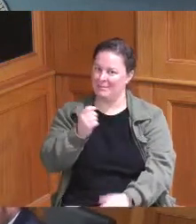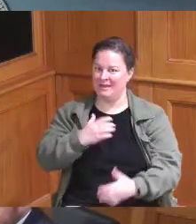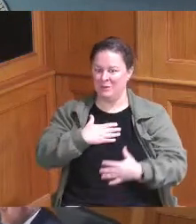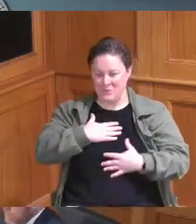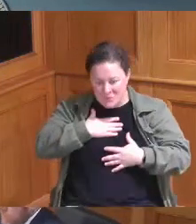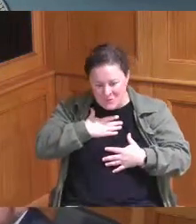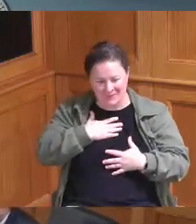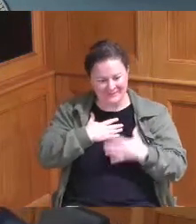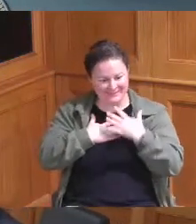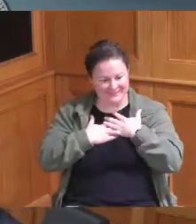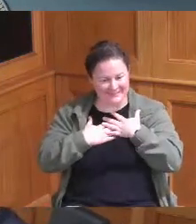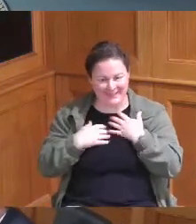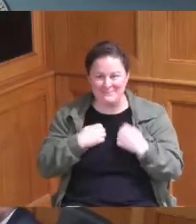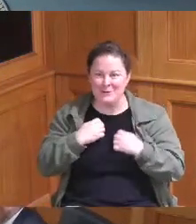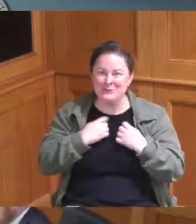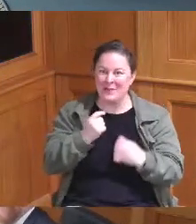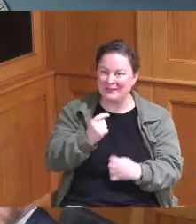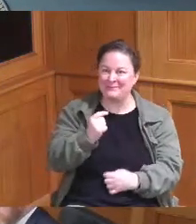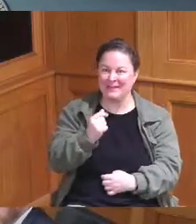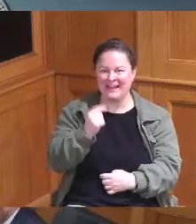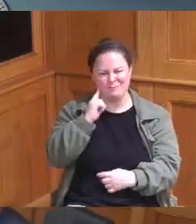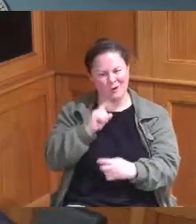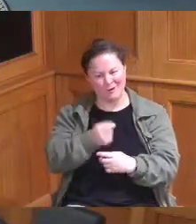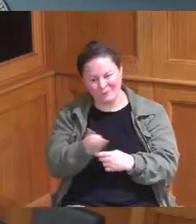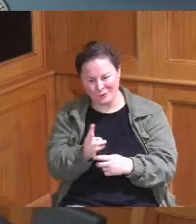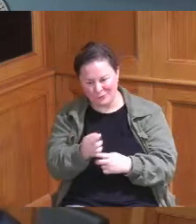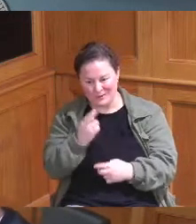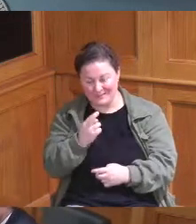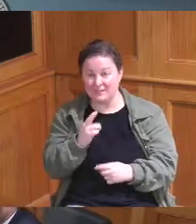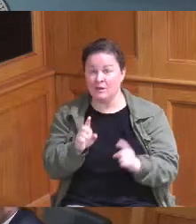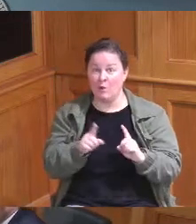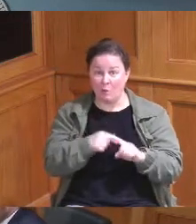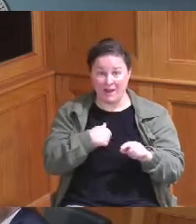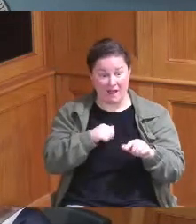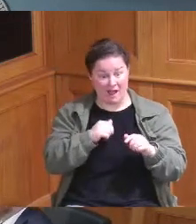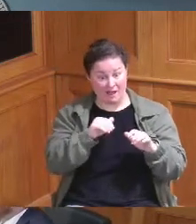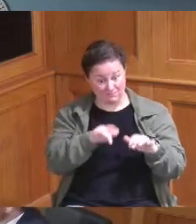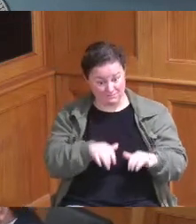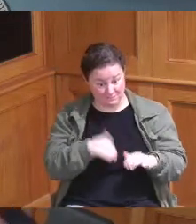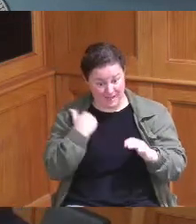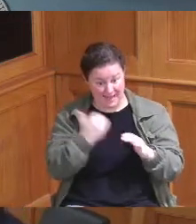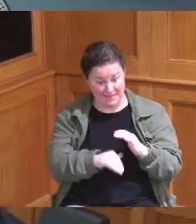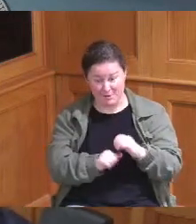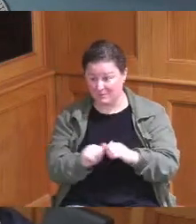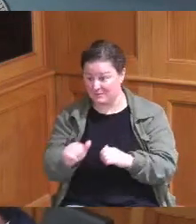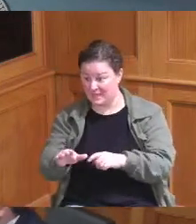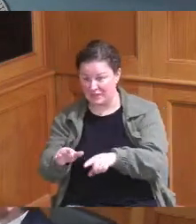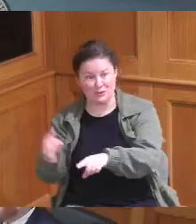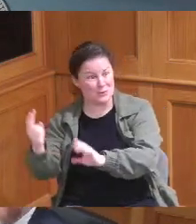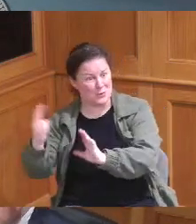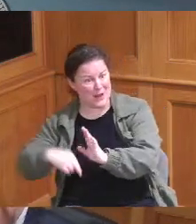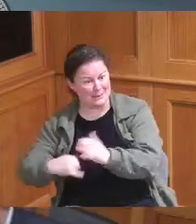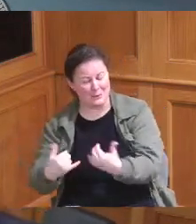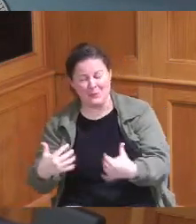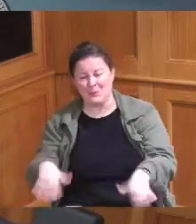for reasons when you read what I had sent you I got it but also the fact that when Introduced the